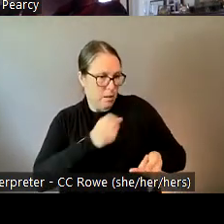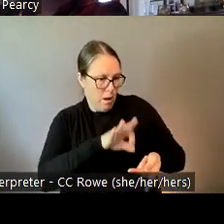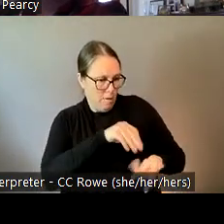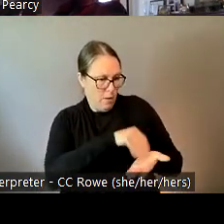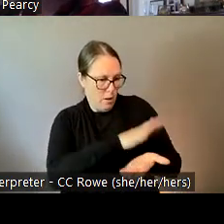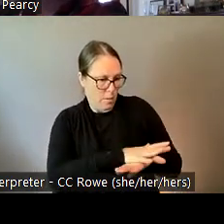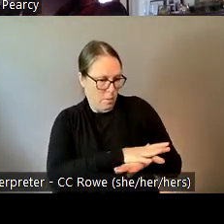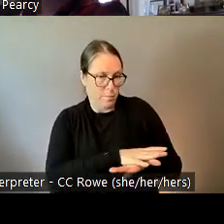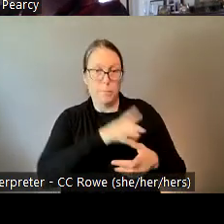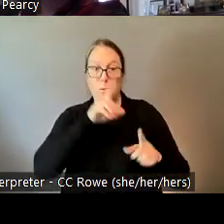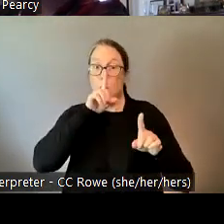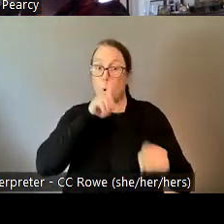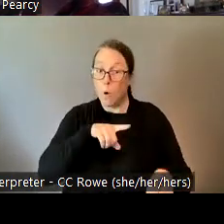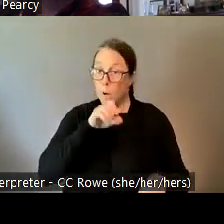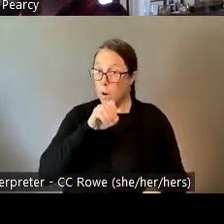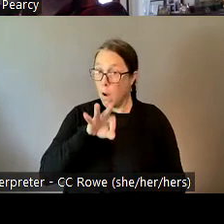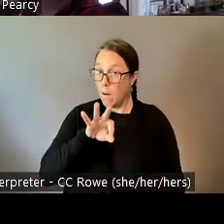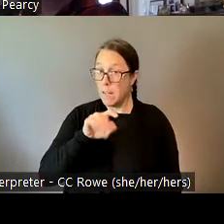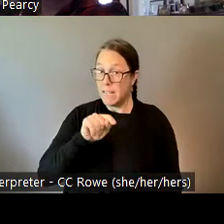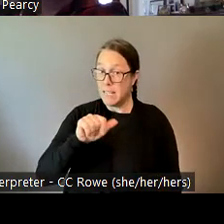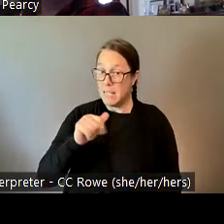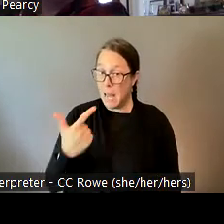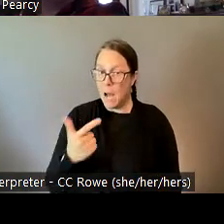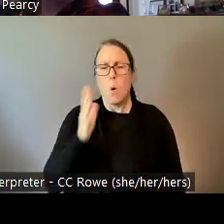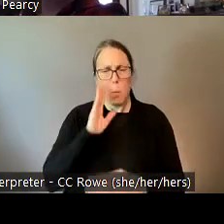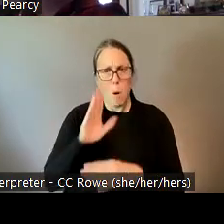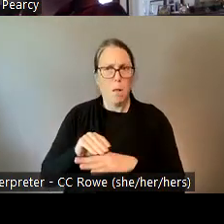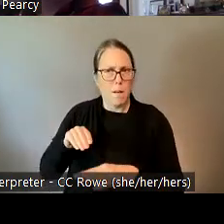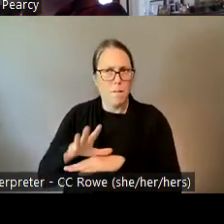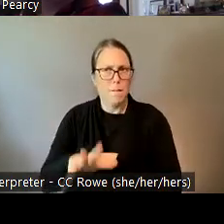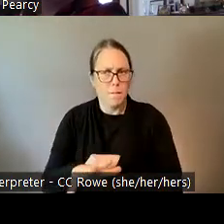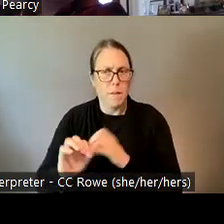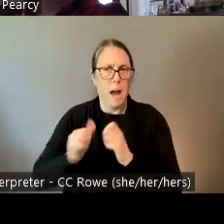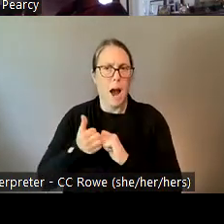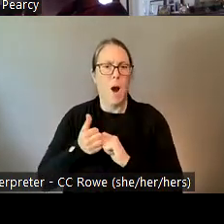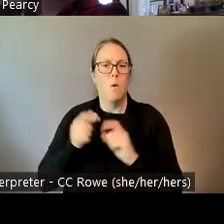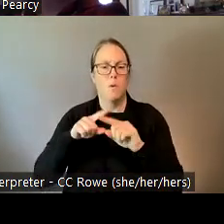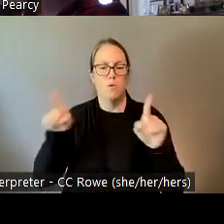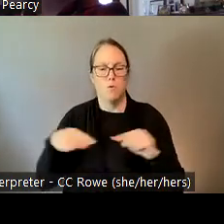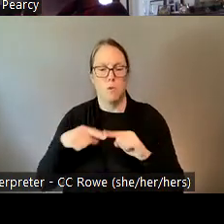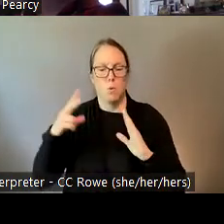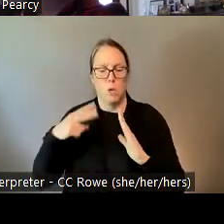The order of document tags has a major effect on the reading order for screen reading software.